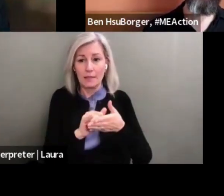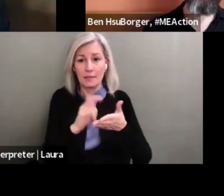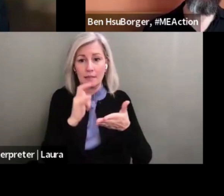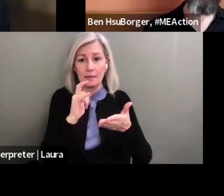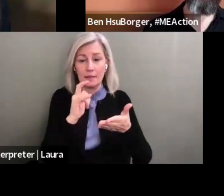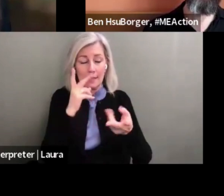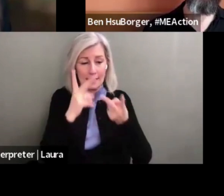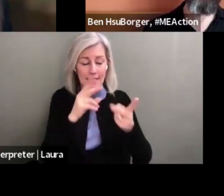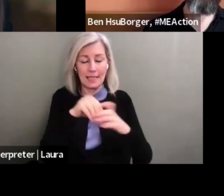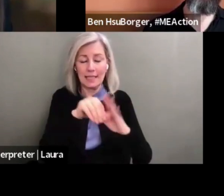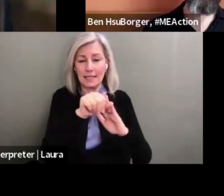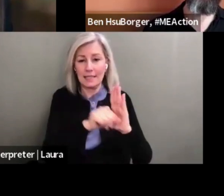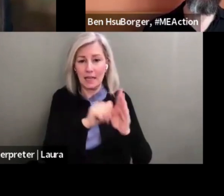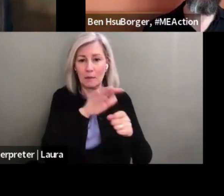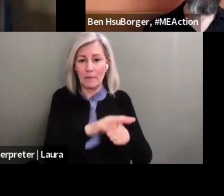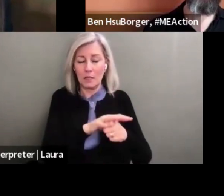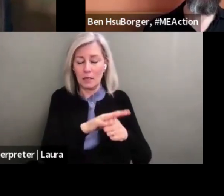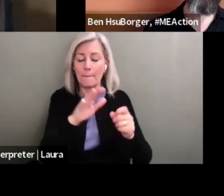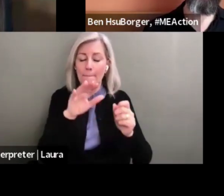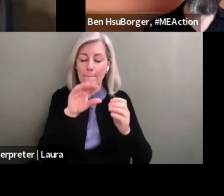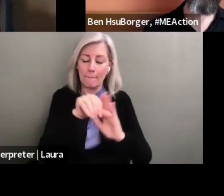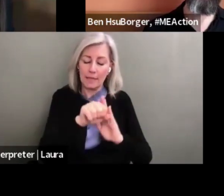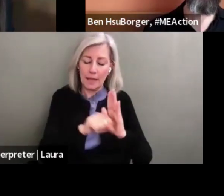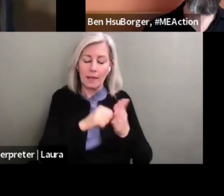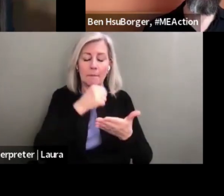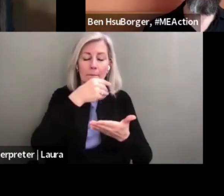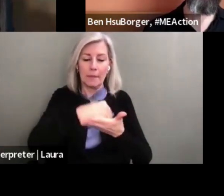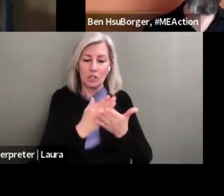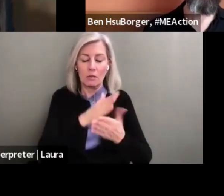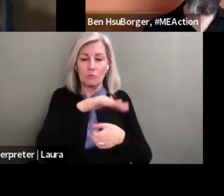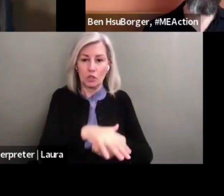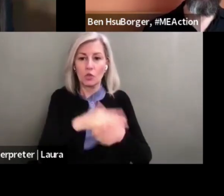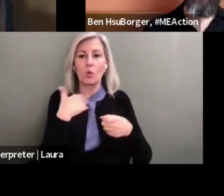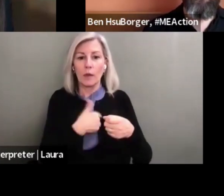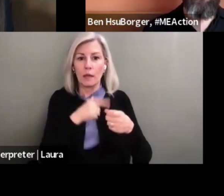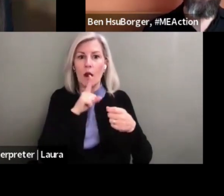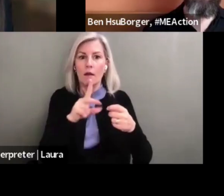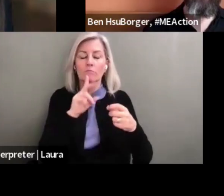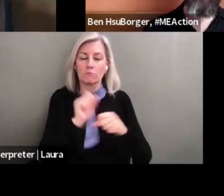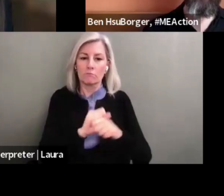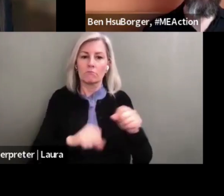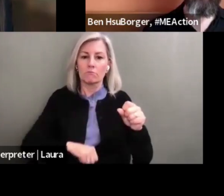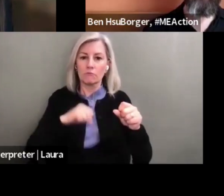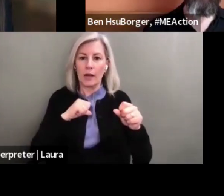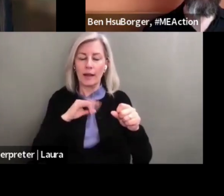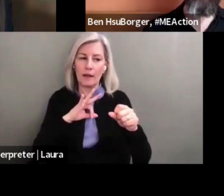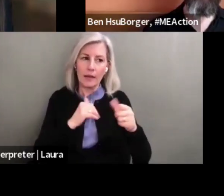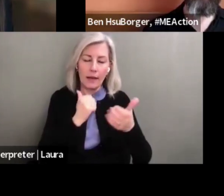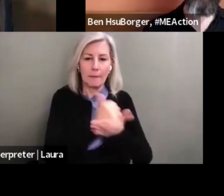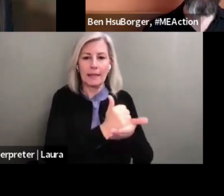Although we can't stop every harm, that is seen in state budget pressures, we do take a lot